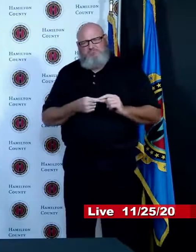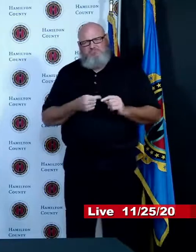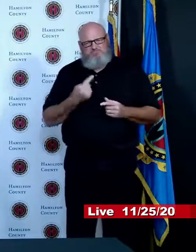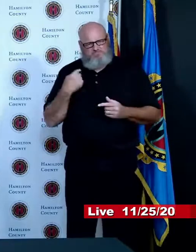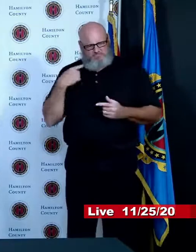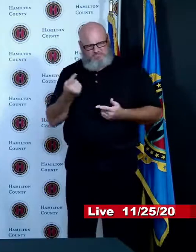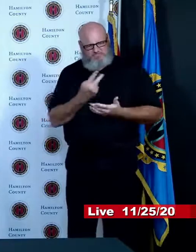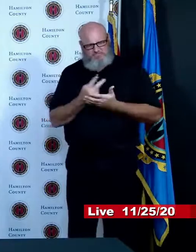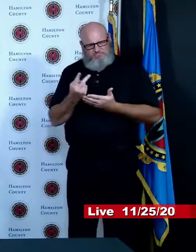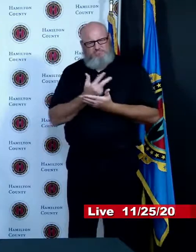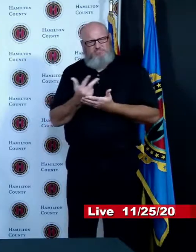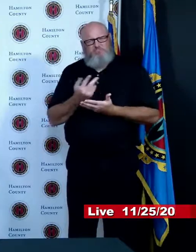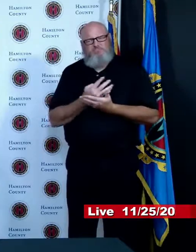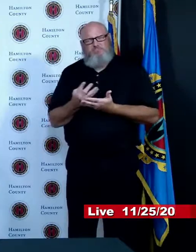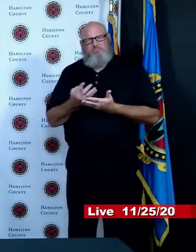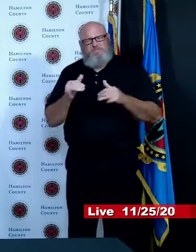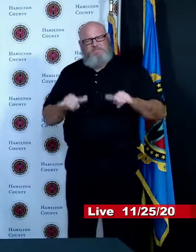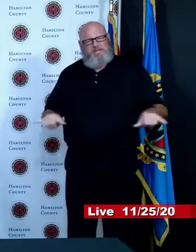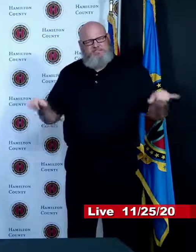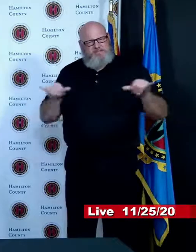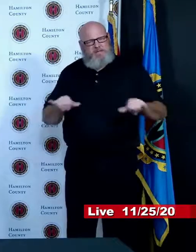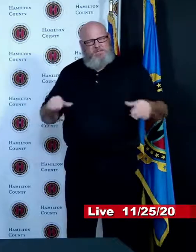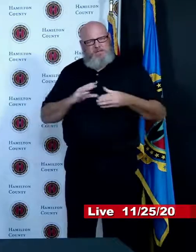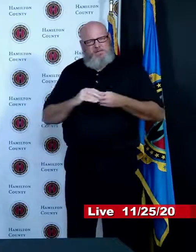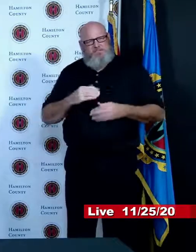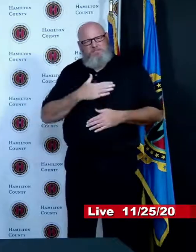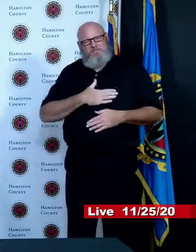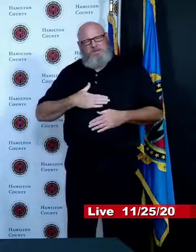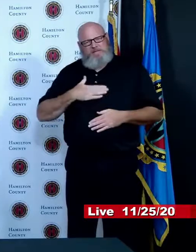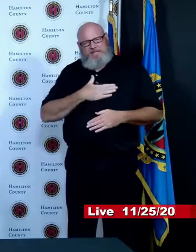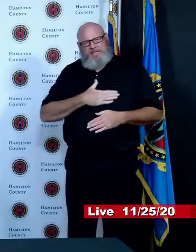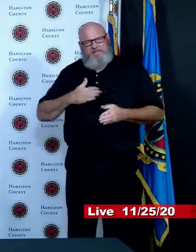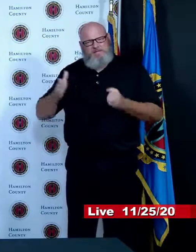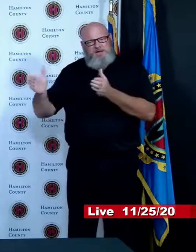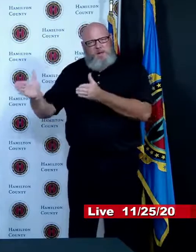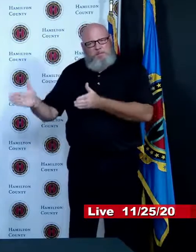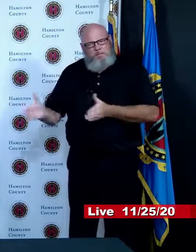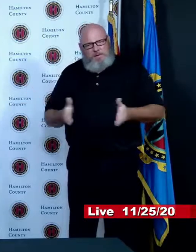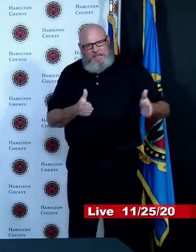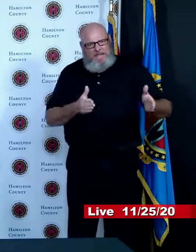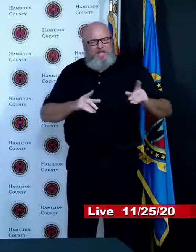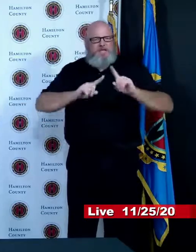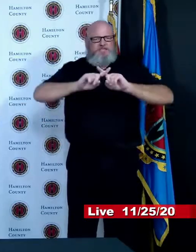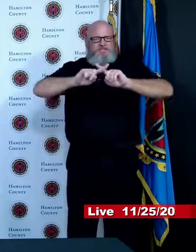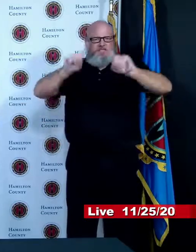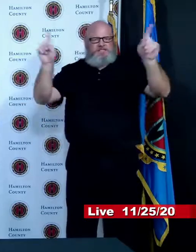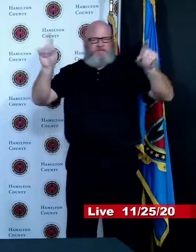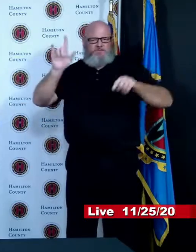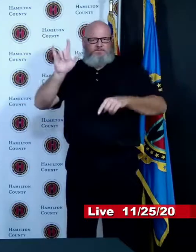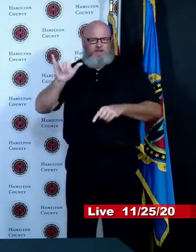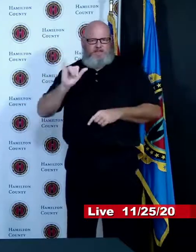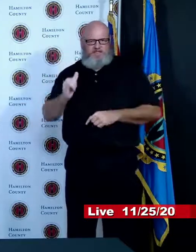please make a plan to do things differently but the concern is that not enough people